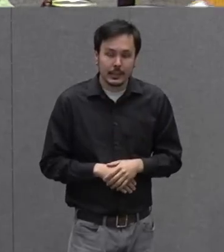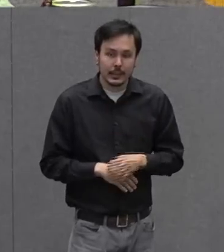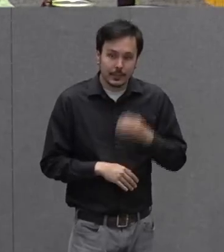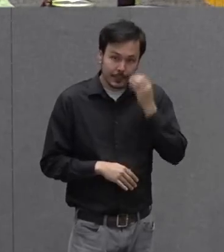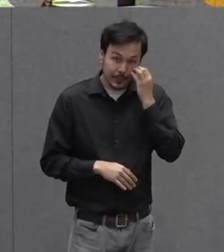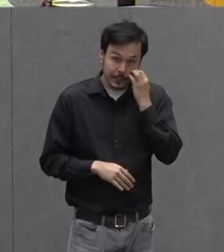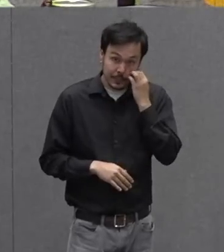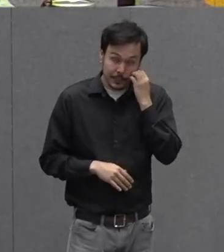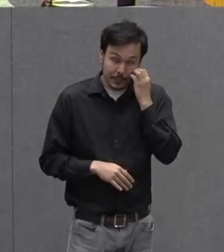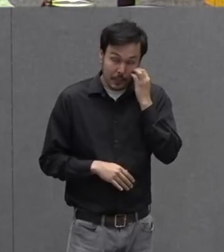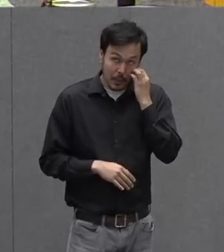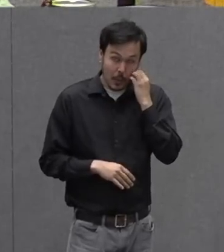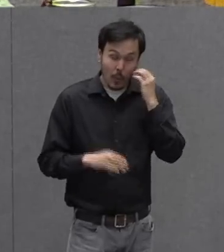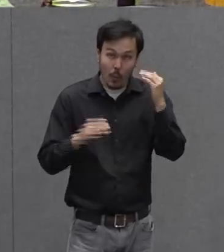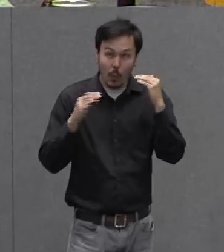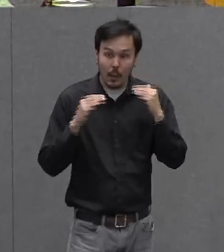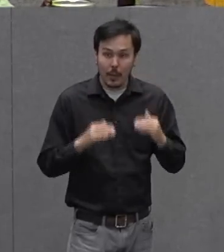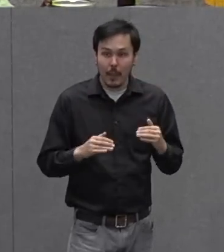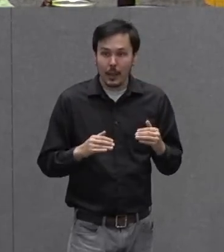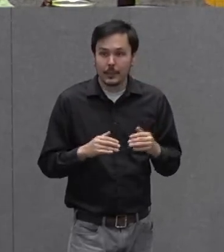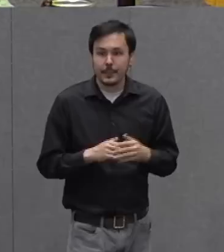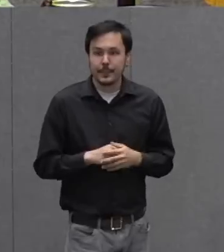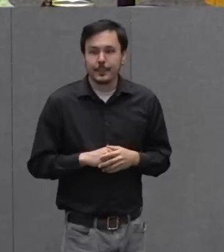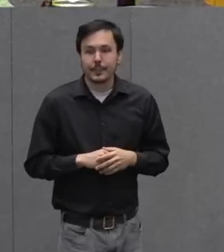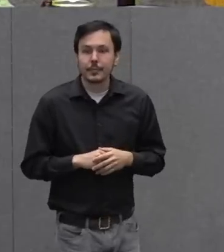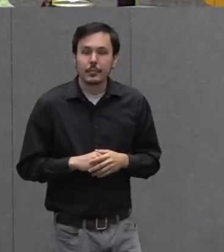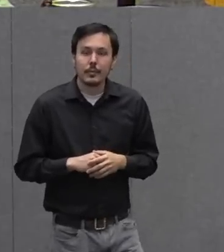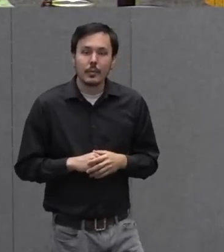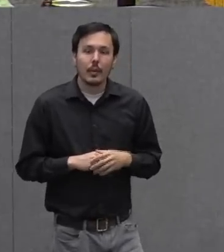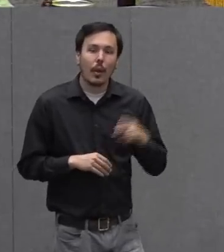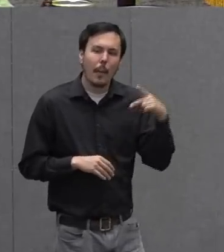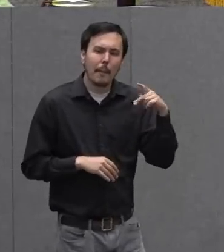What about our parchment paper?